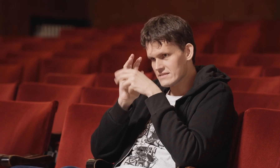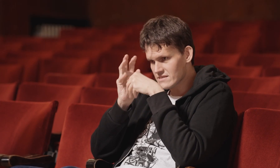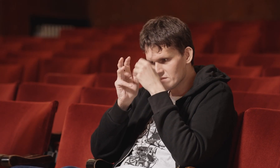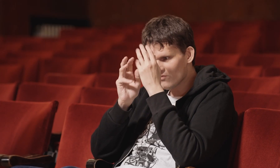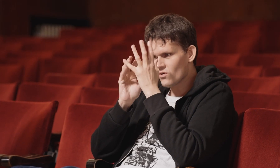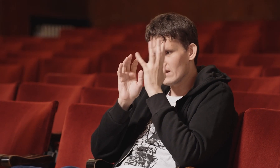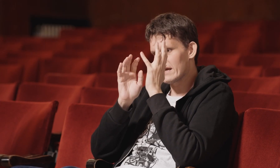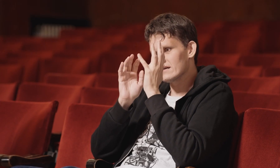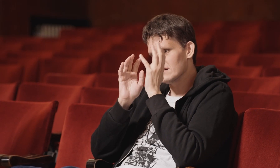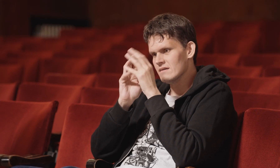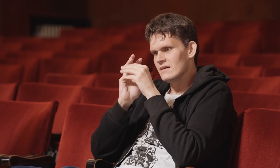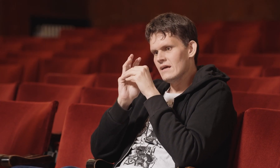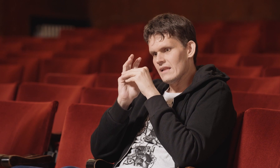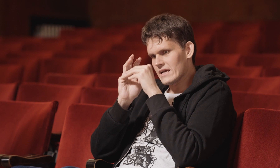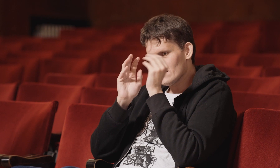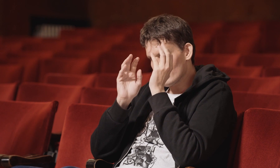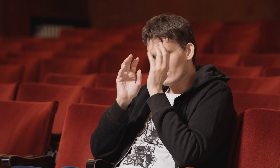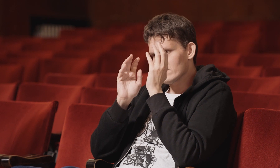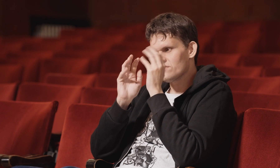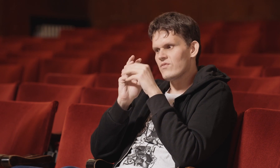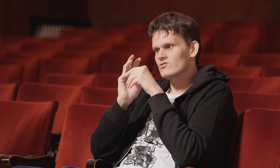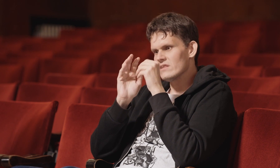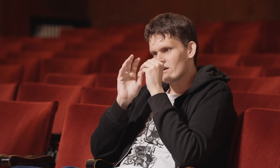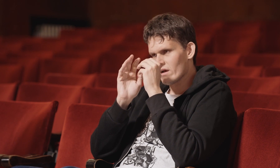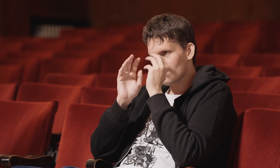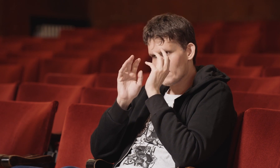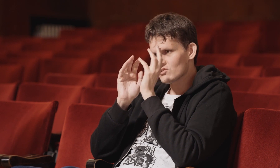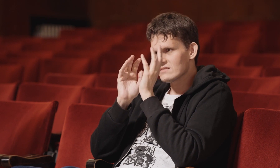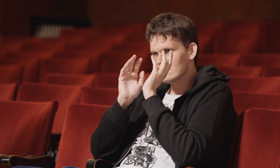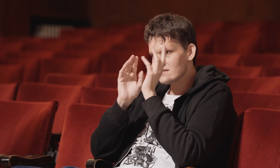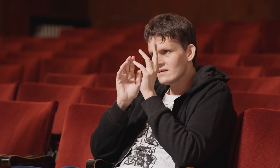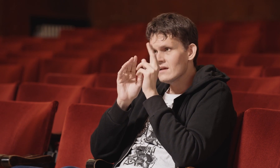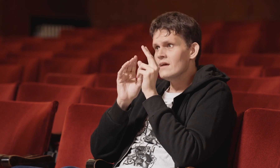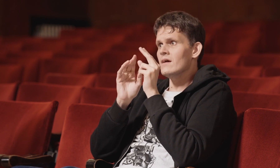as I said before, like... that we function like collective consciousness,